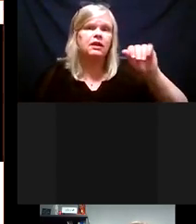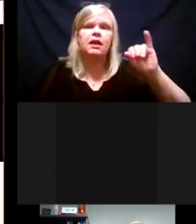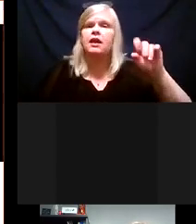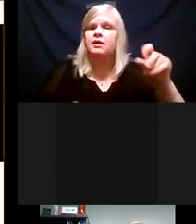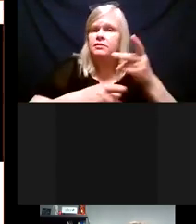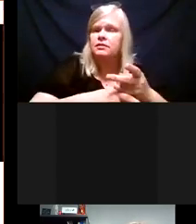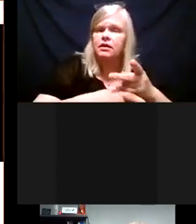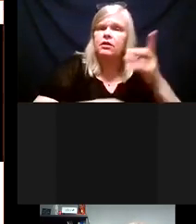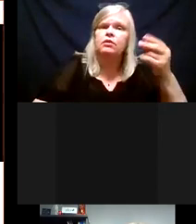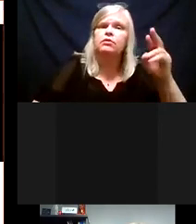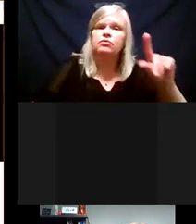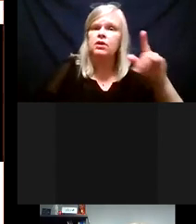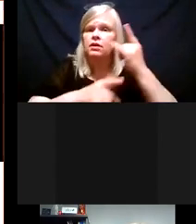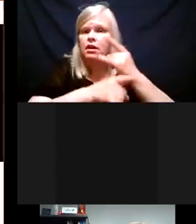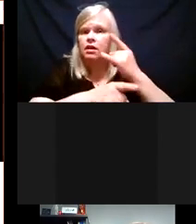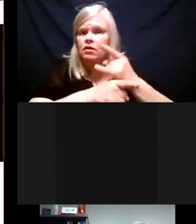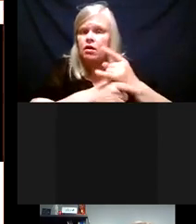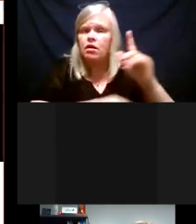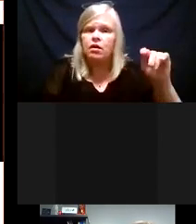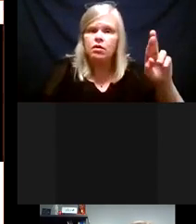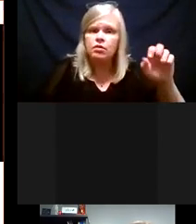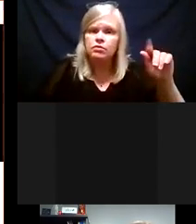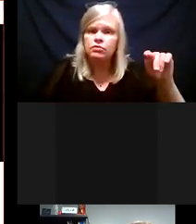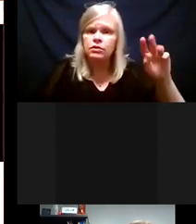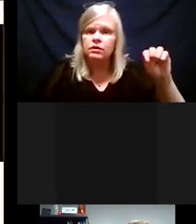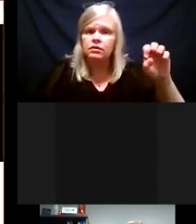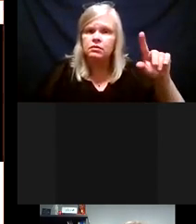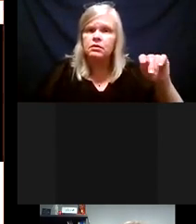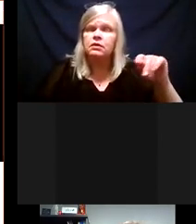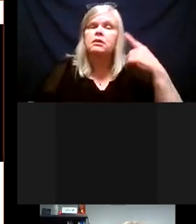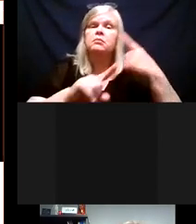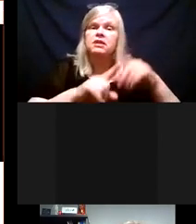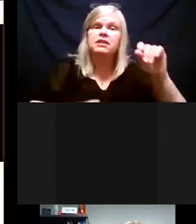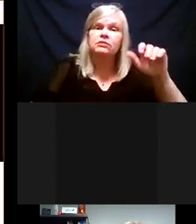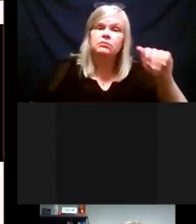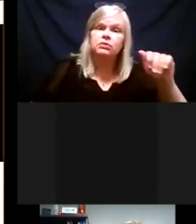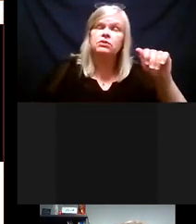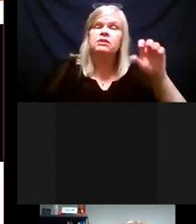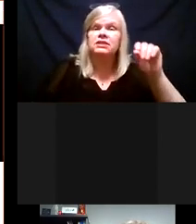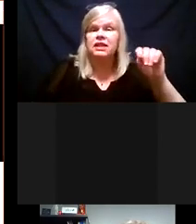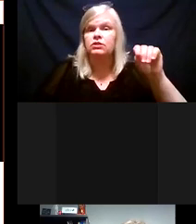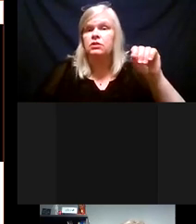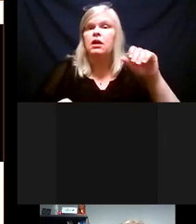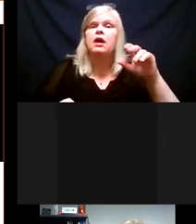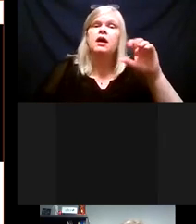ALCOHOL TREATMENT, AS WELL AS TREATMENT FOR SEXUAL ABUSE OR ASSAULT. SO THE FORENSIC EXAMS AT THE